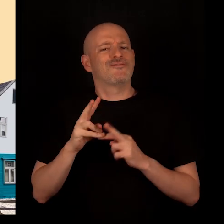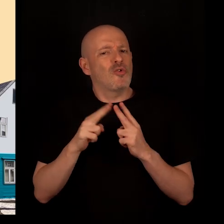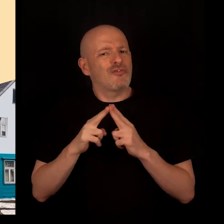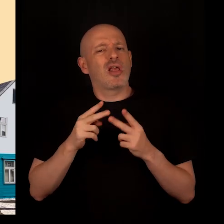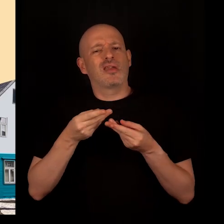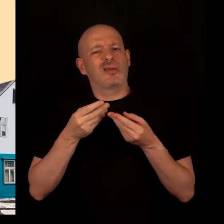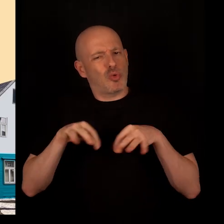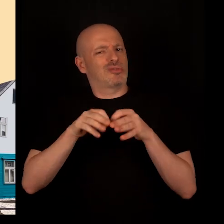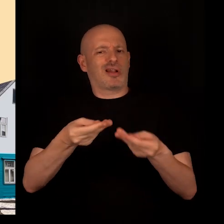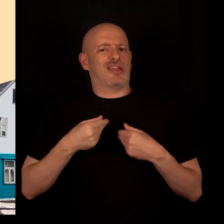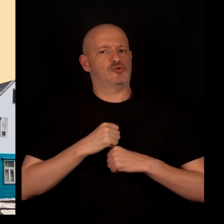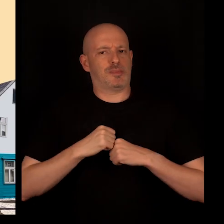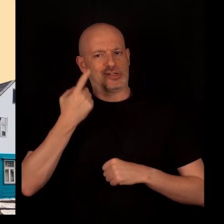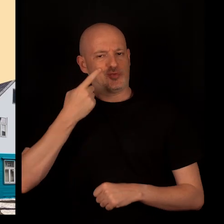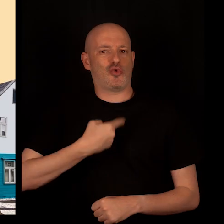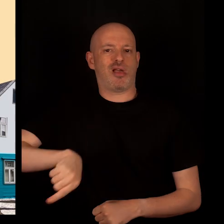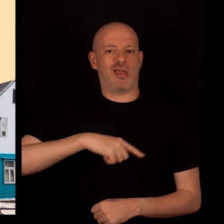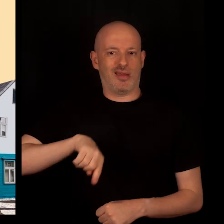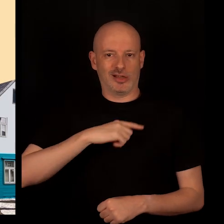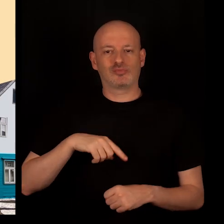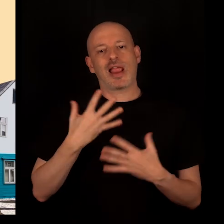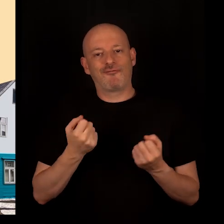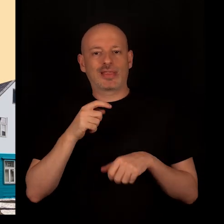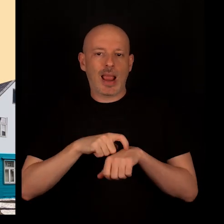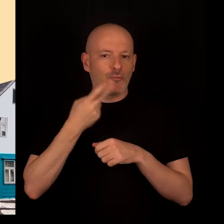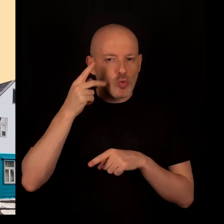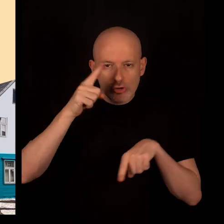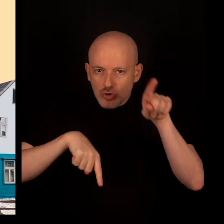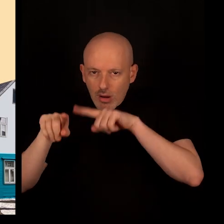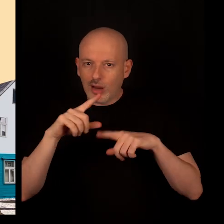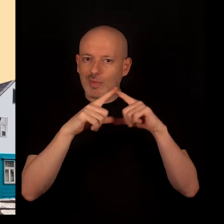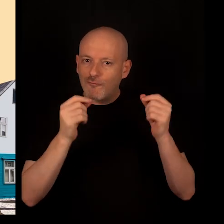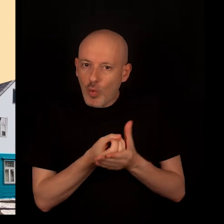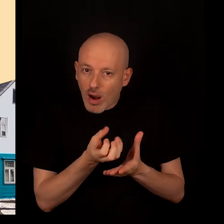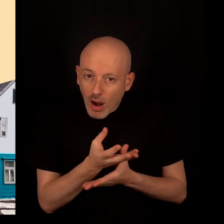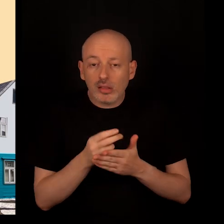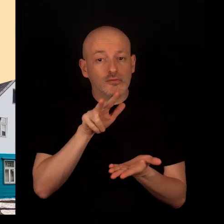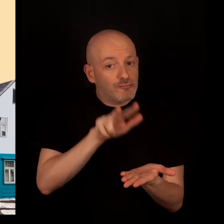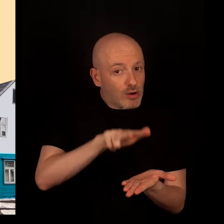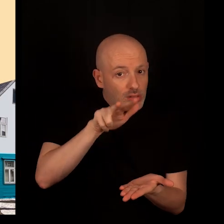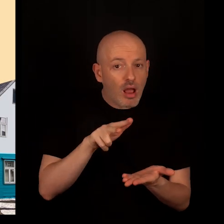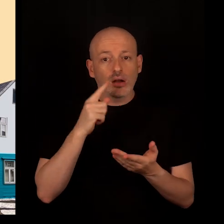So it is very important to give this space for us, so we have the time to check your Info Card, validate,